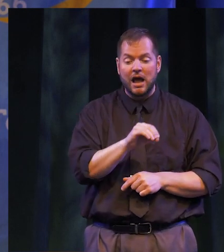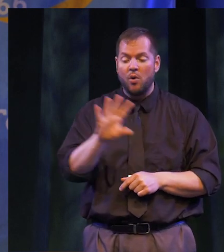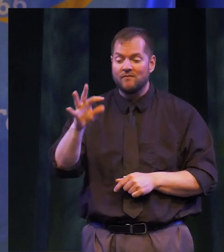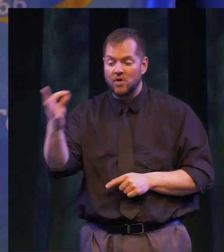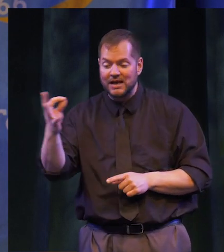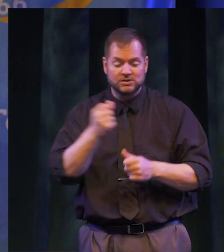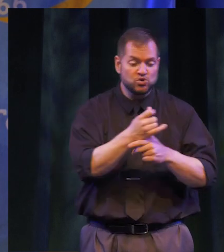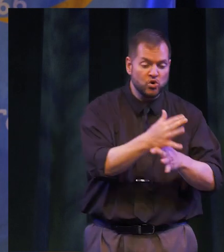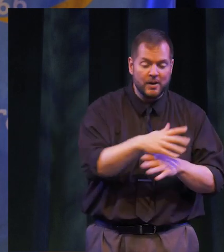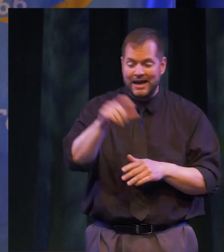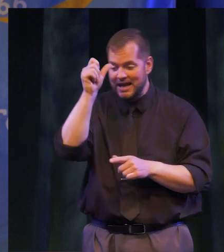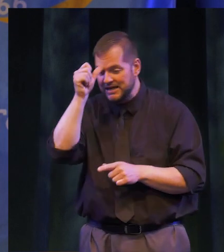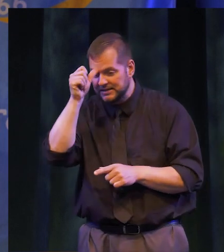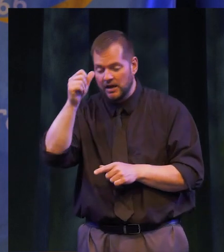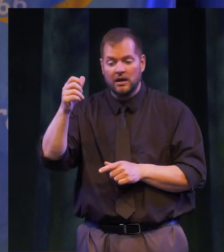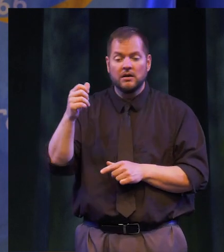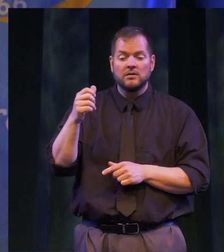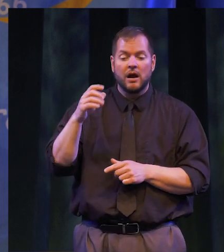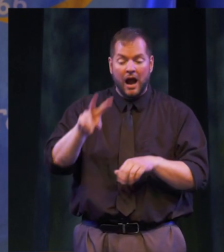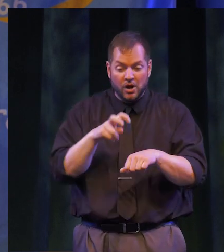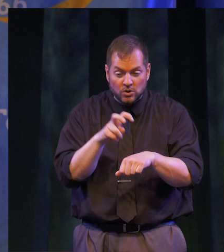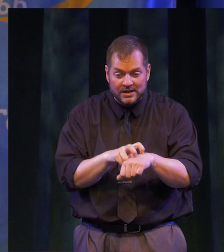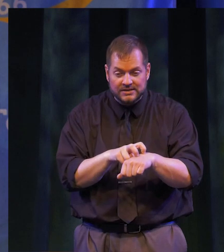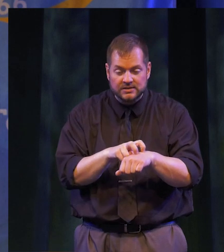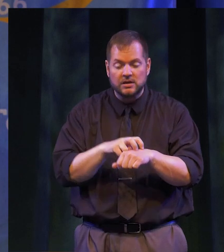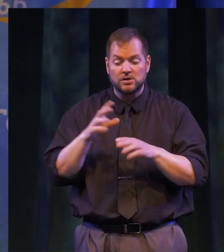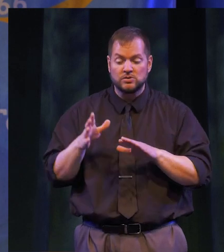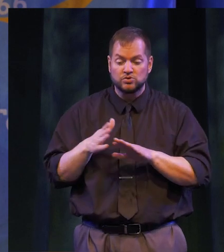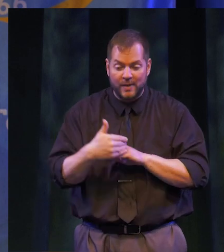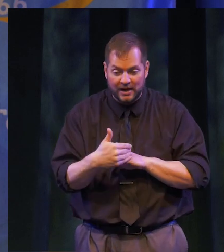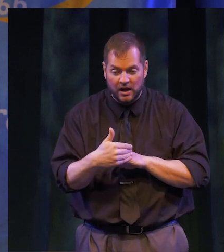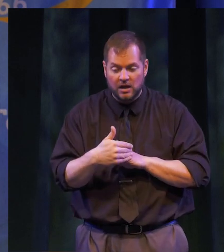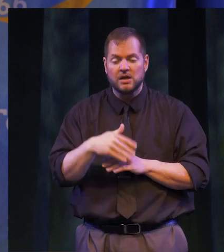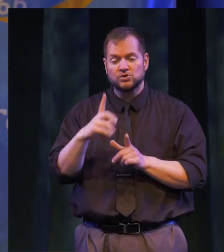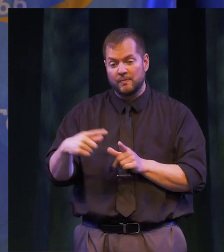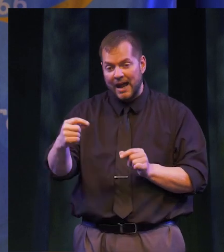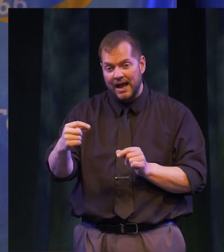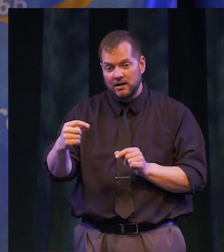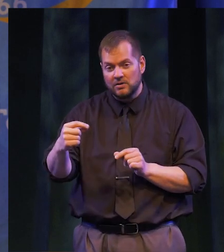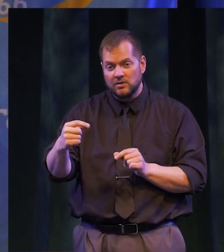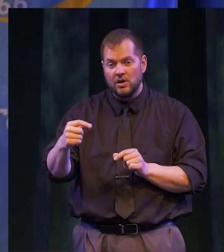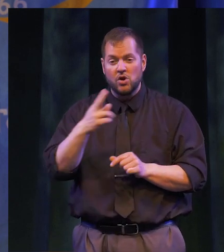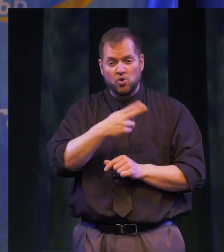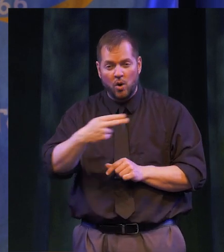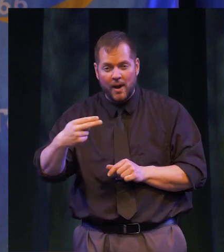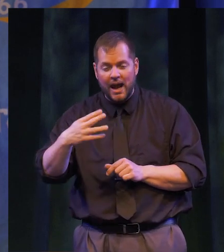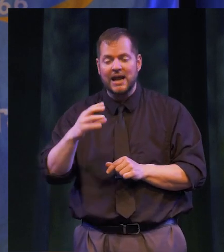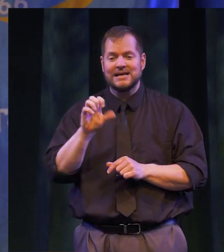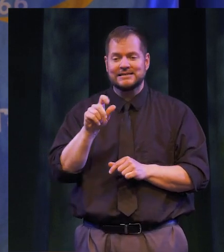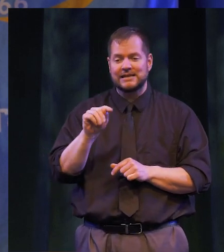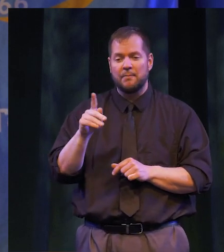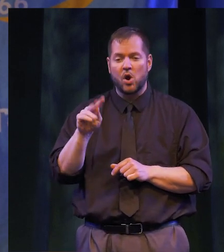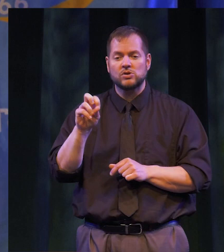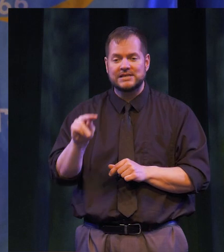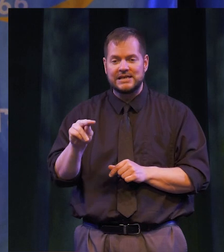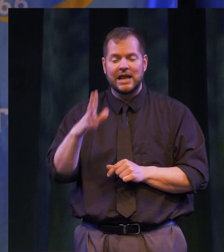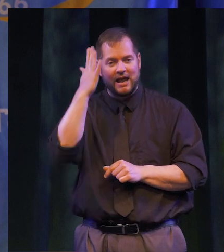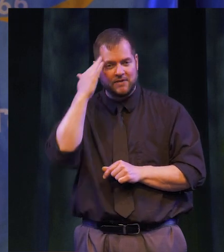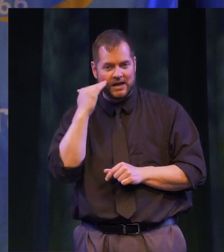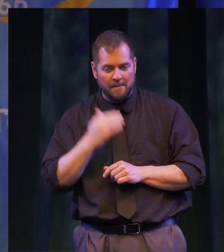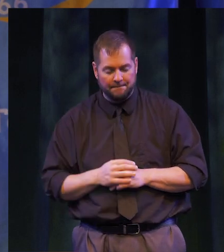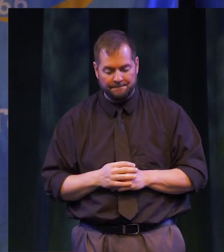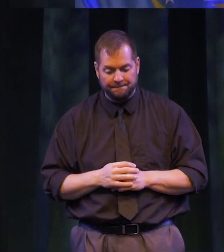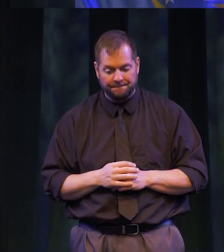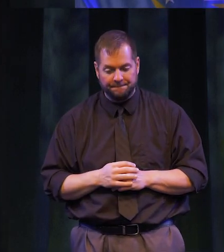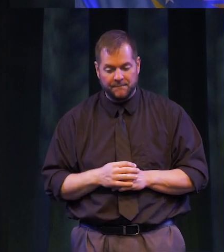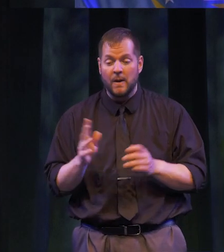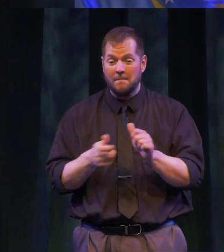FRANCE, GERMANY, INDIA, IRELAND, JAMAICA, JAPAN, NORWAY, ST. MAARTEN, AND VIETNAM. MOST